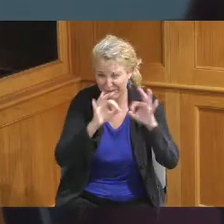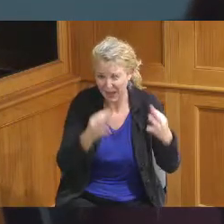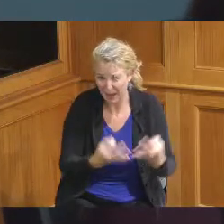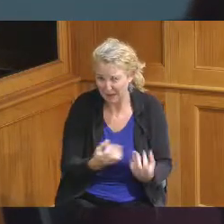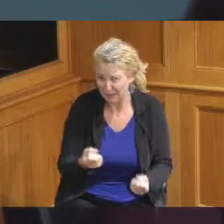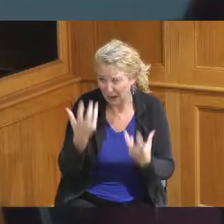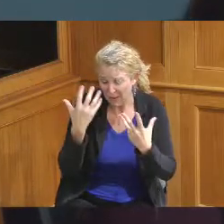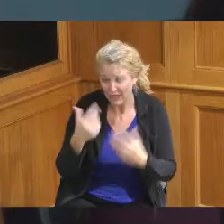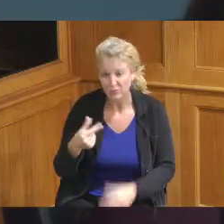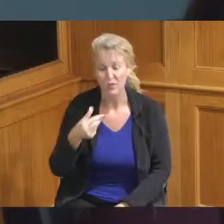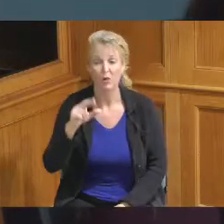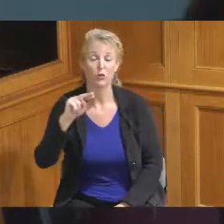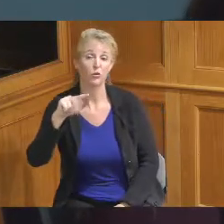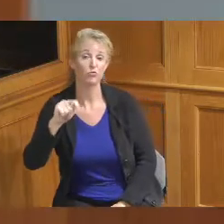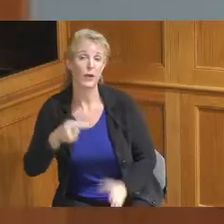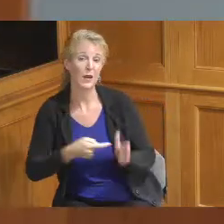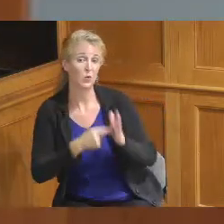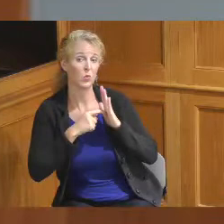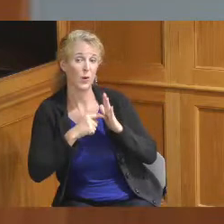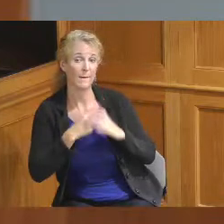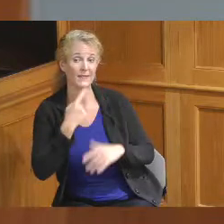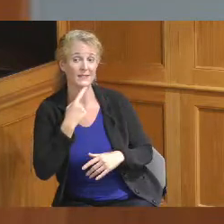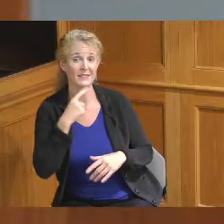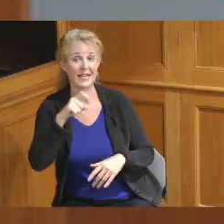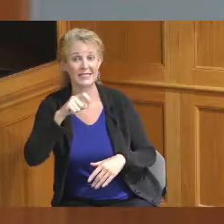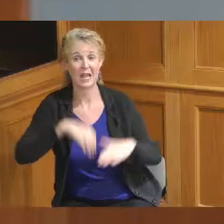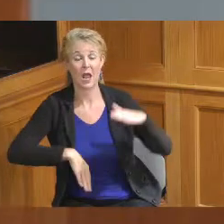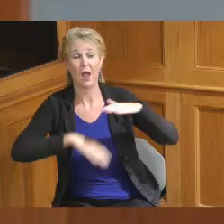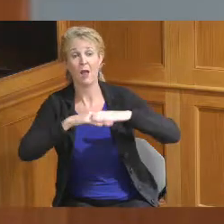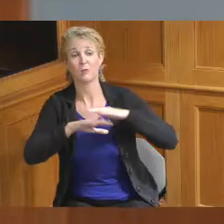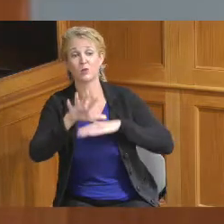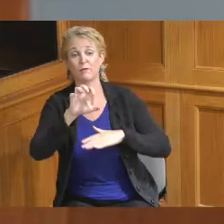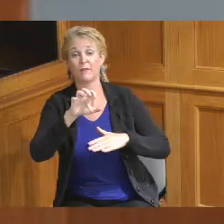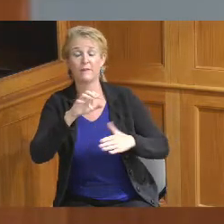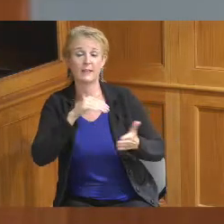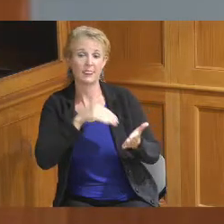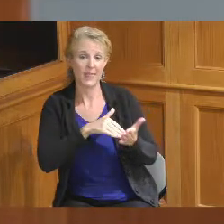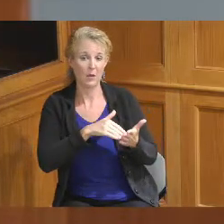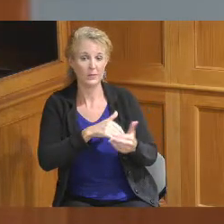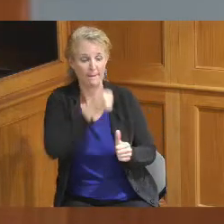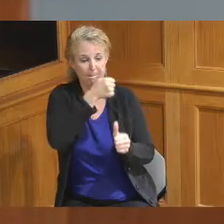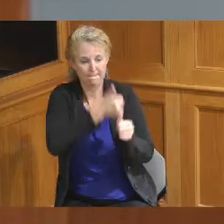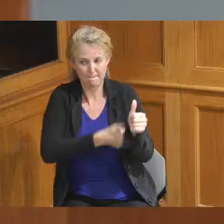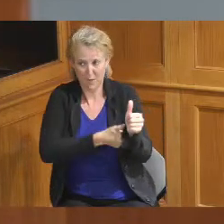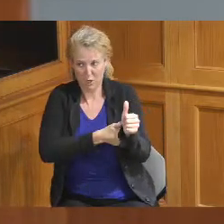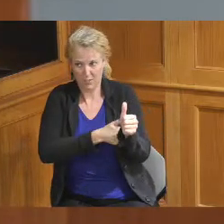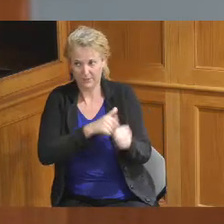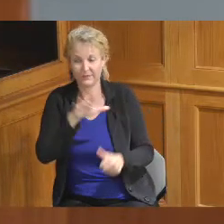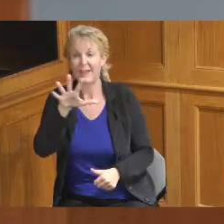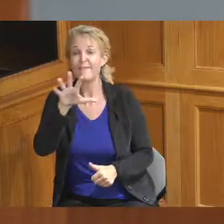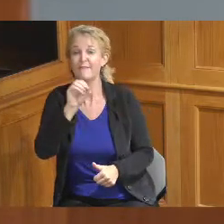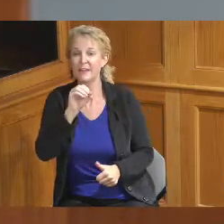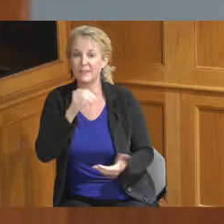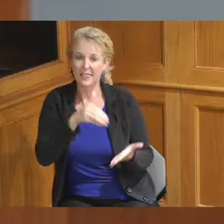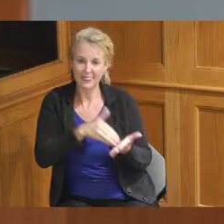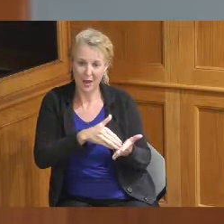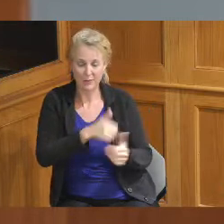requirements say that we have a maximum of $50,000 per household okay now that doesn't include I